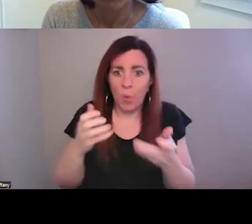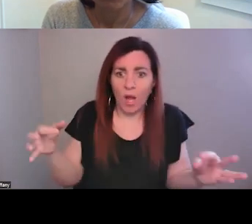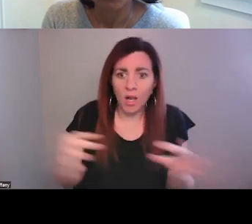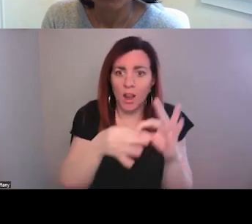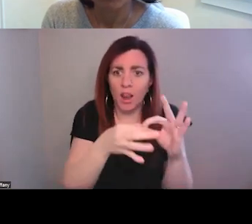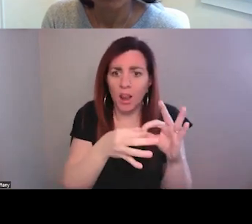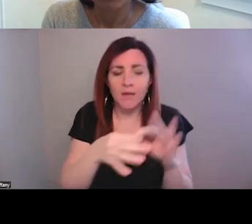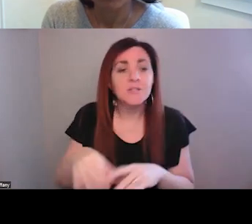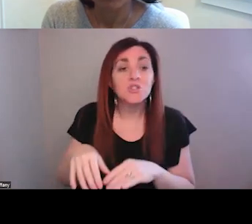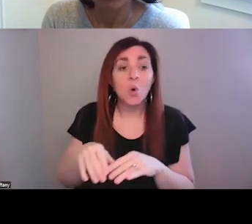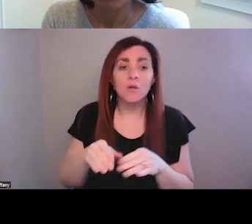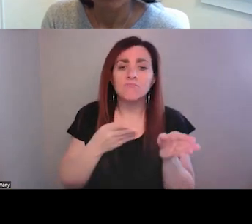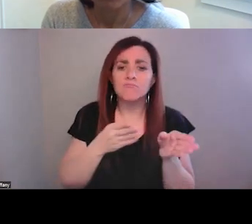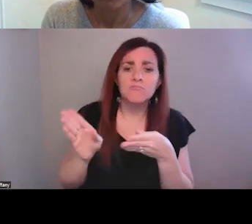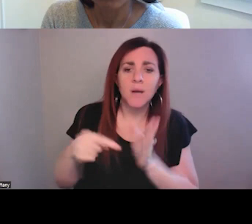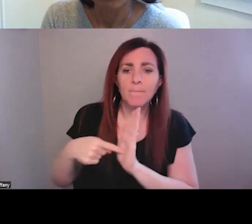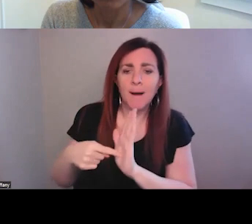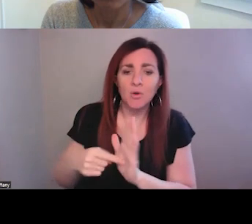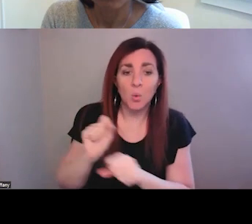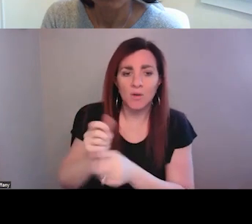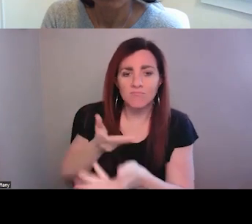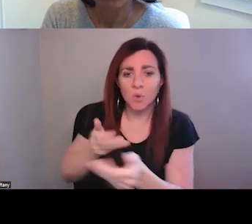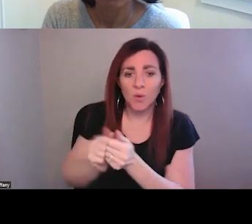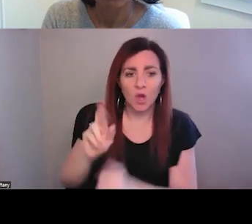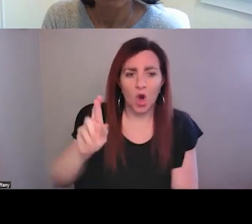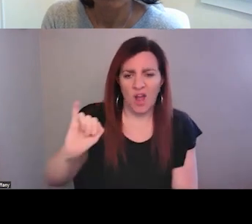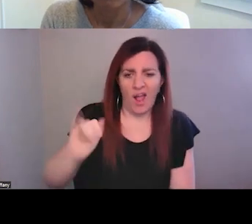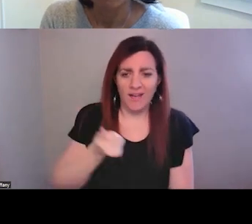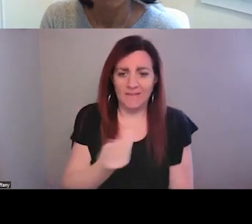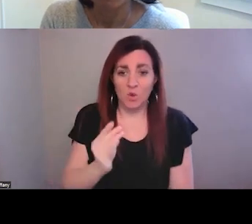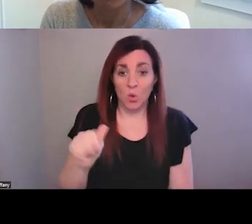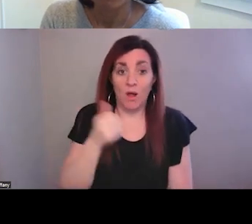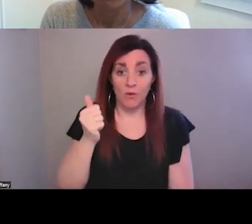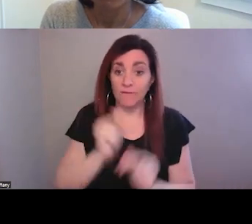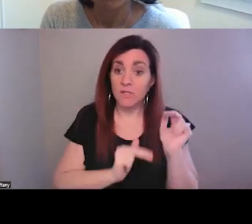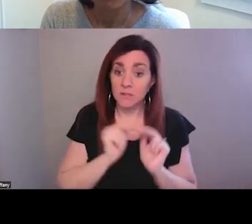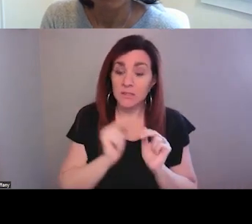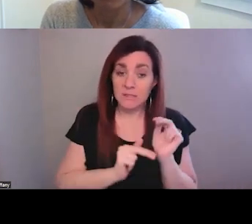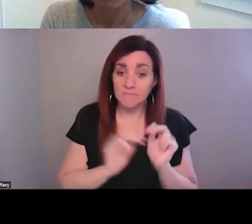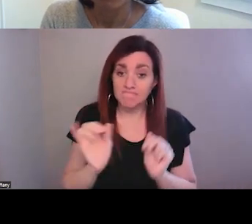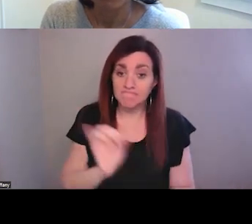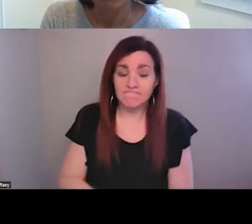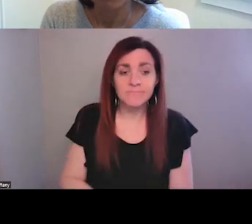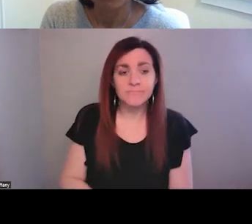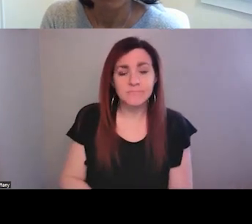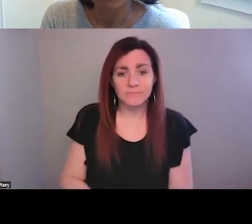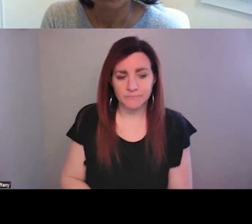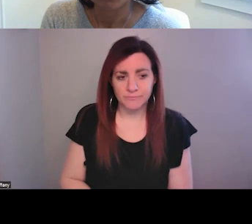MODELS AND WORKING WITH RI AND A COUPLE OF OTHER FACILITIES. WE HAVE OPENED THAT CRISIS